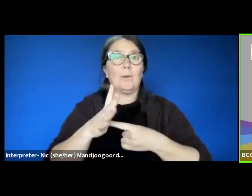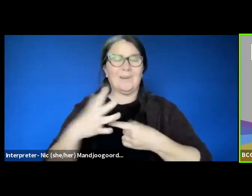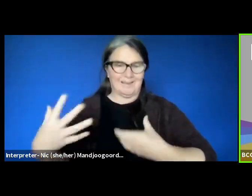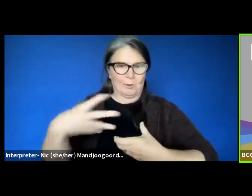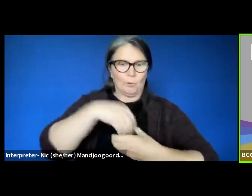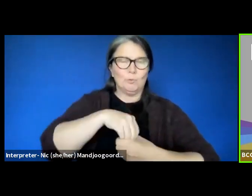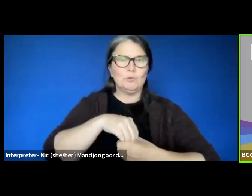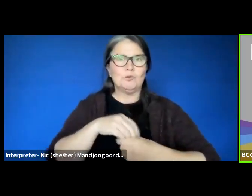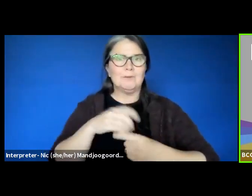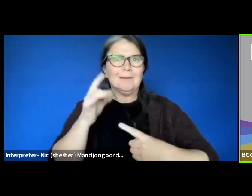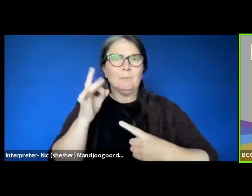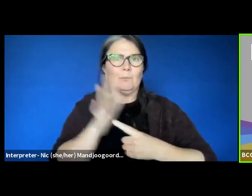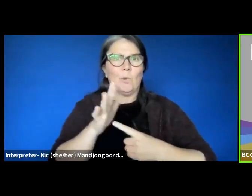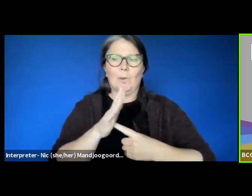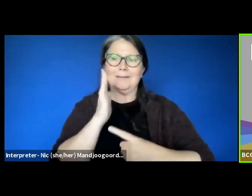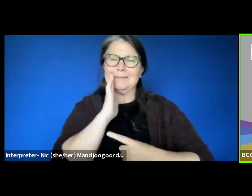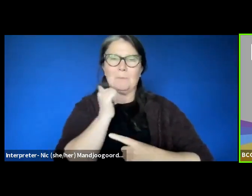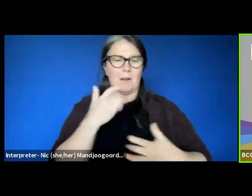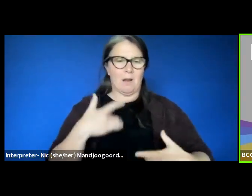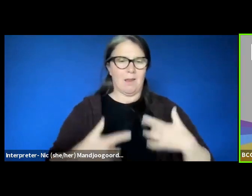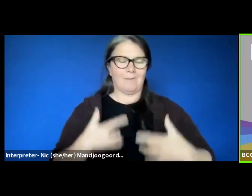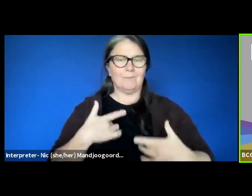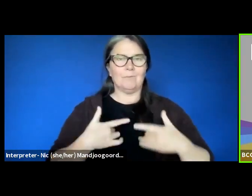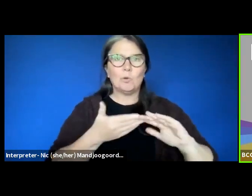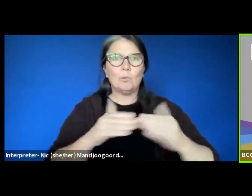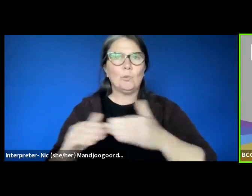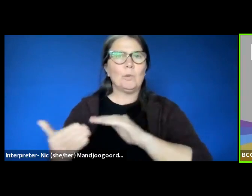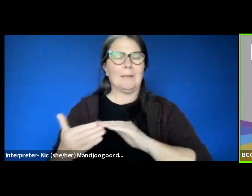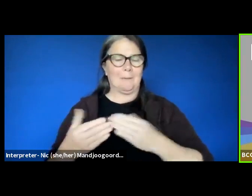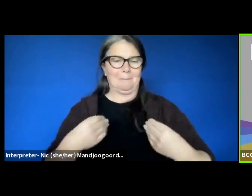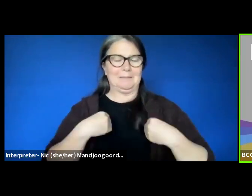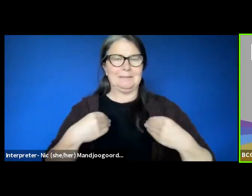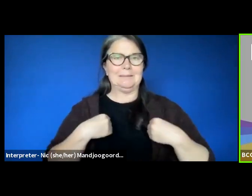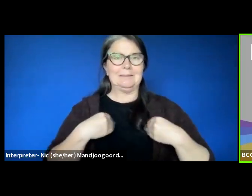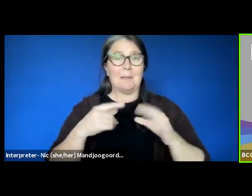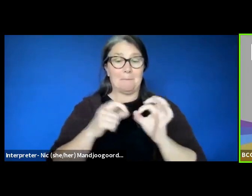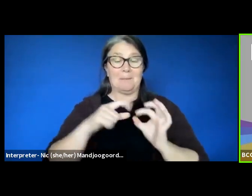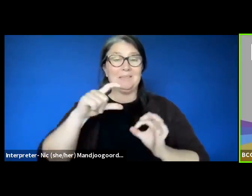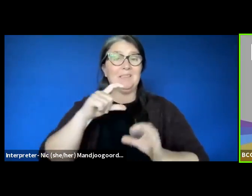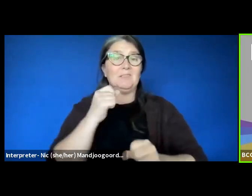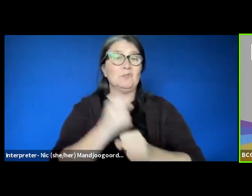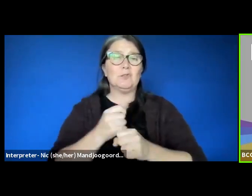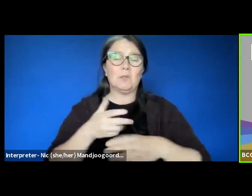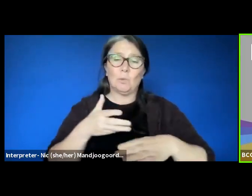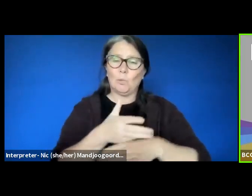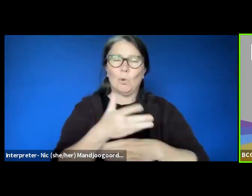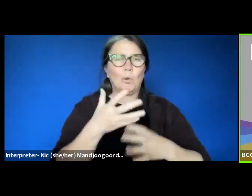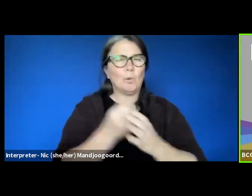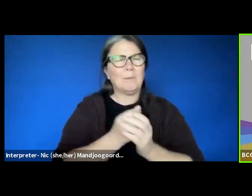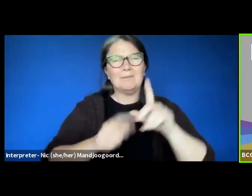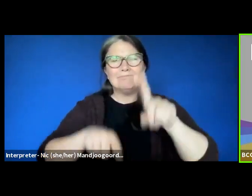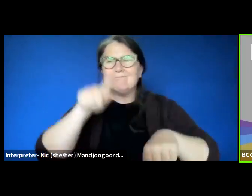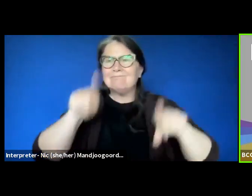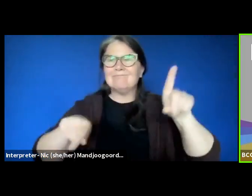include. usion matters in life in matters in life in community in business. basis And basically we work with a range of clients corporate